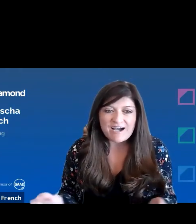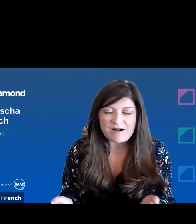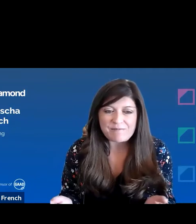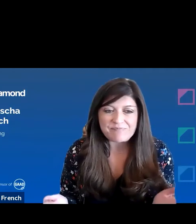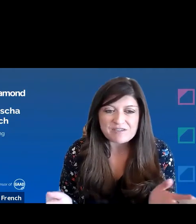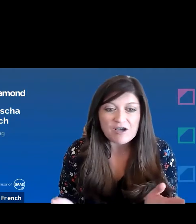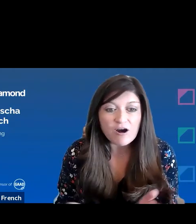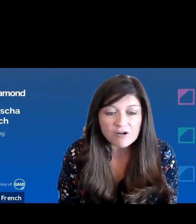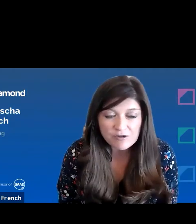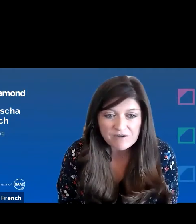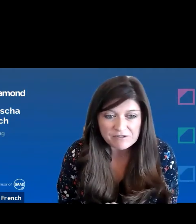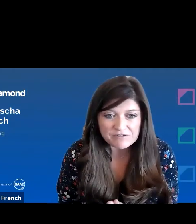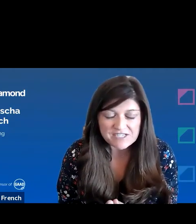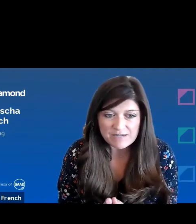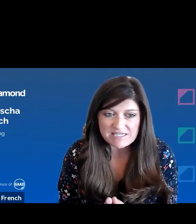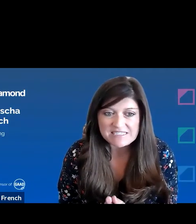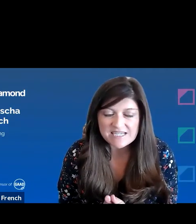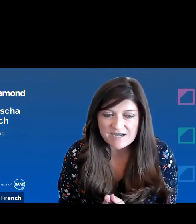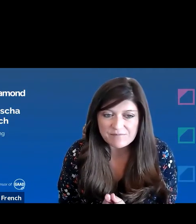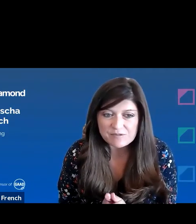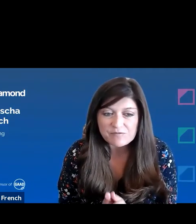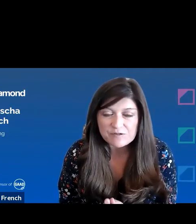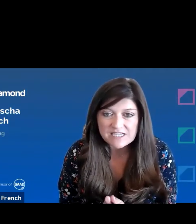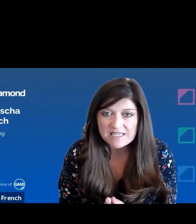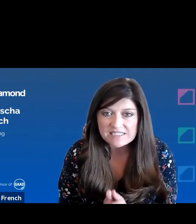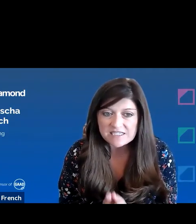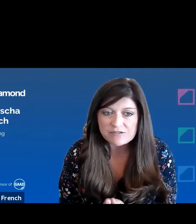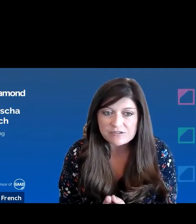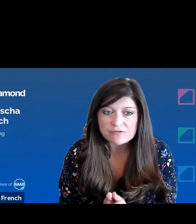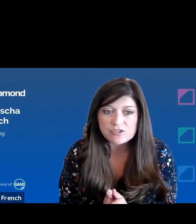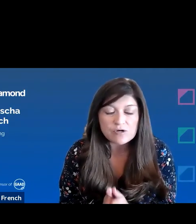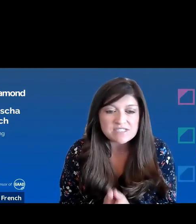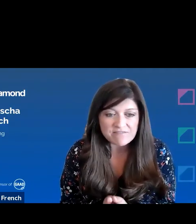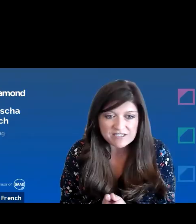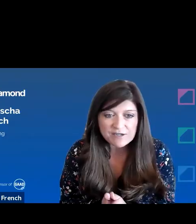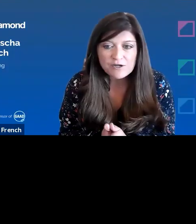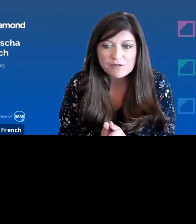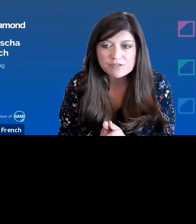Our co founder of Diamond so first i'd like to introduce Joe Devon who's